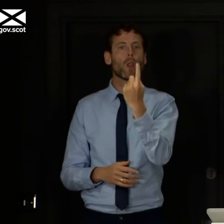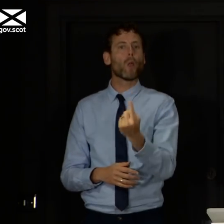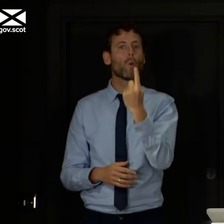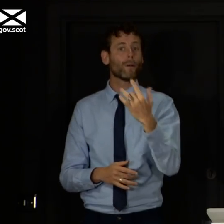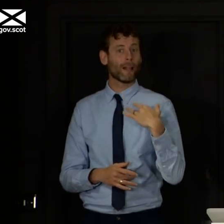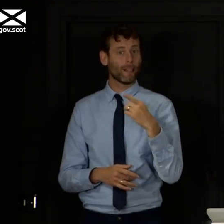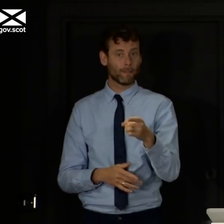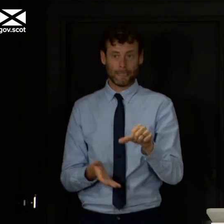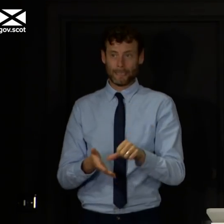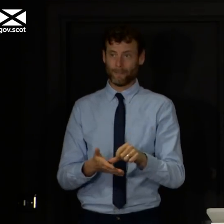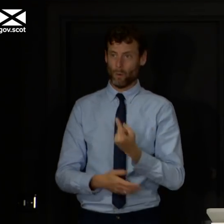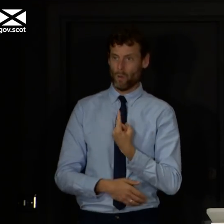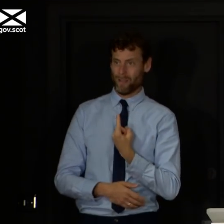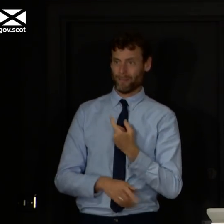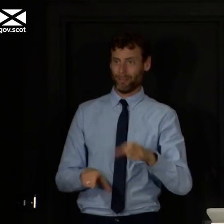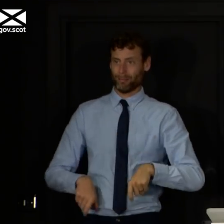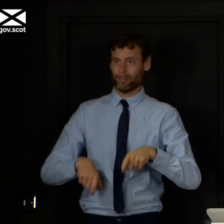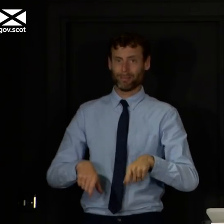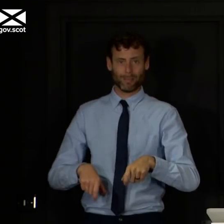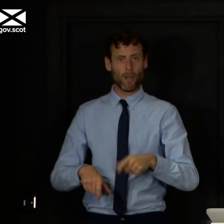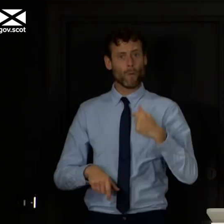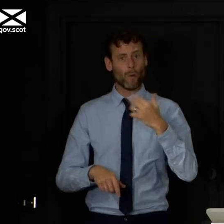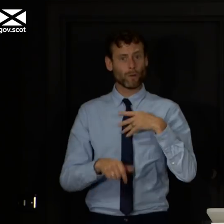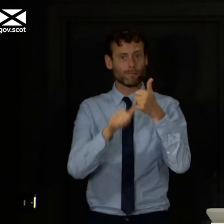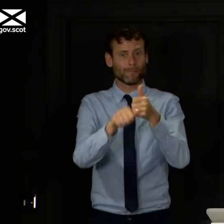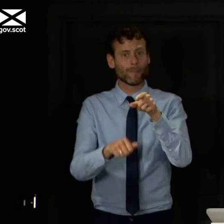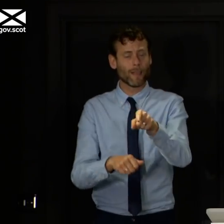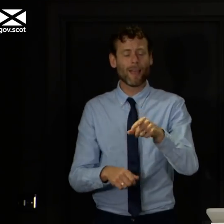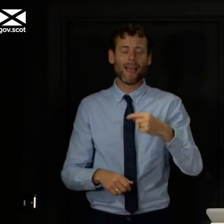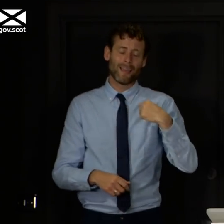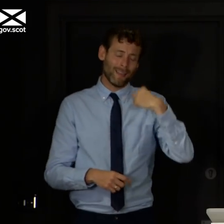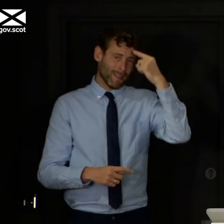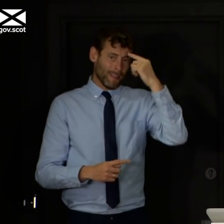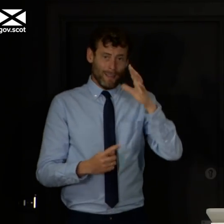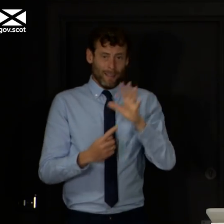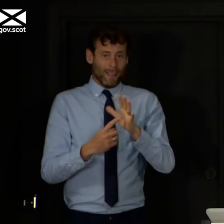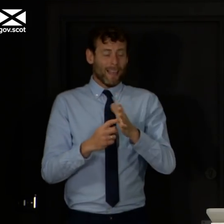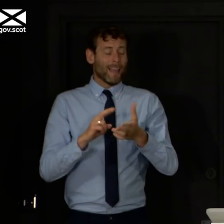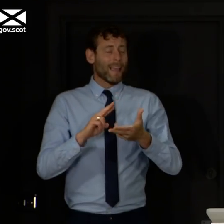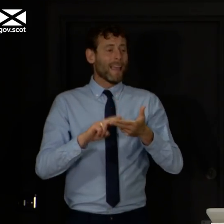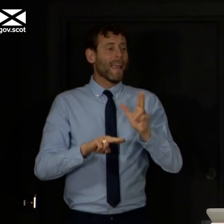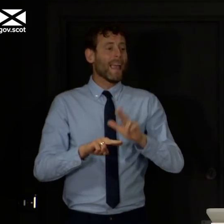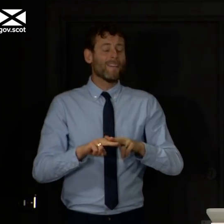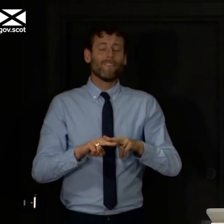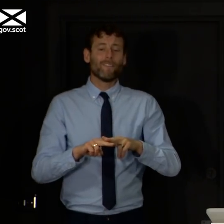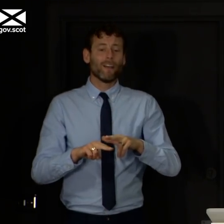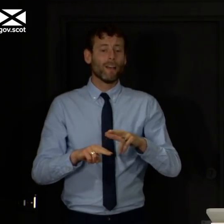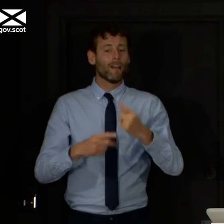quickly as possible, but we don't do anybody any favours by taking these decisions in anything